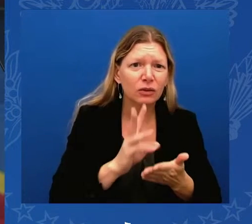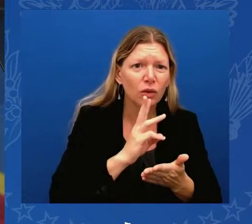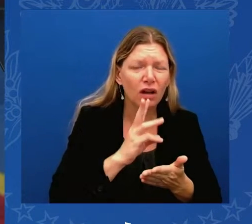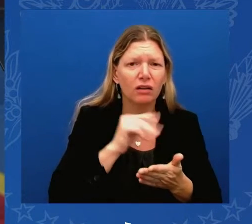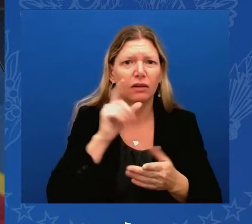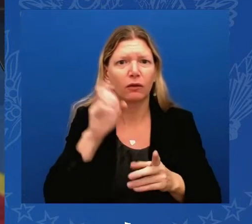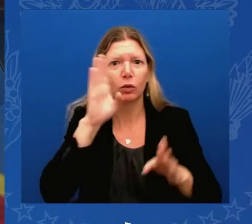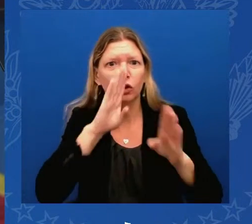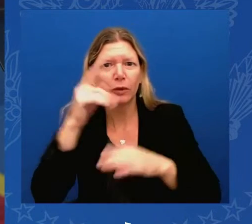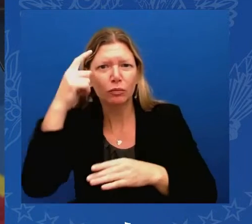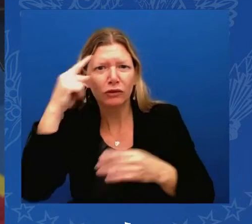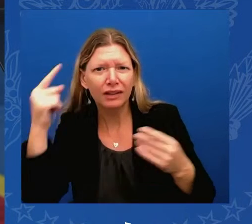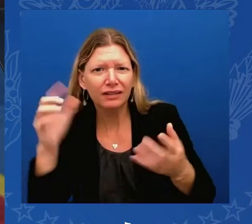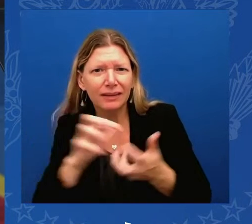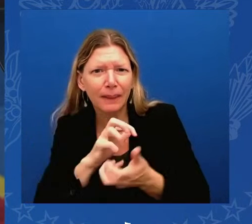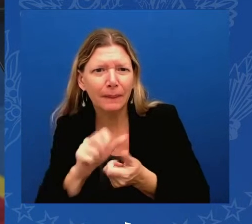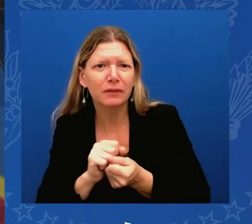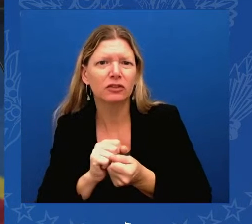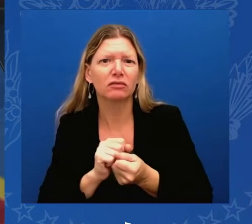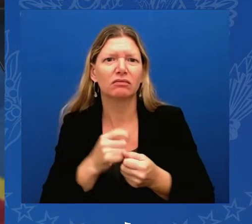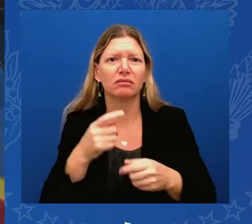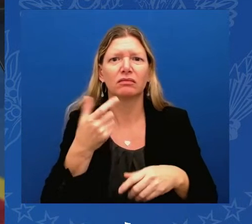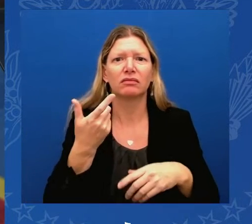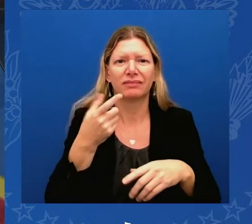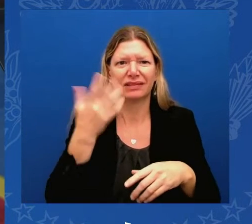or do their homework in a parking lot outside of McDonald's.